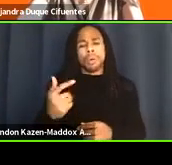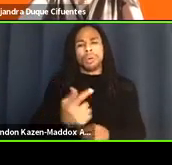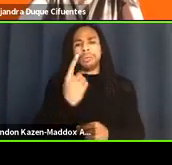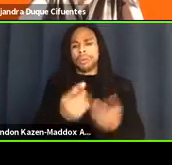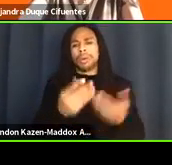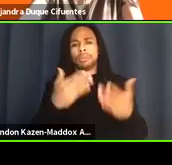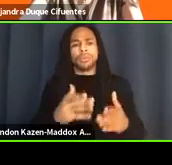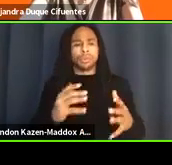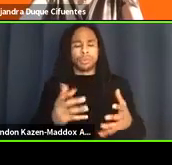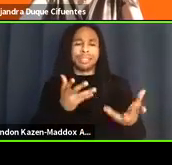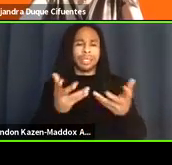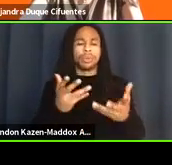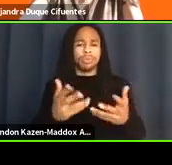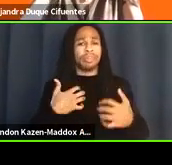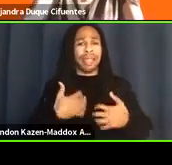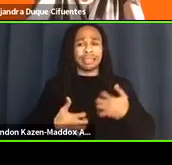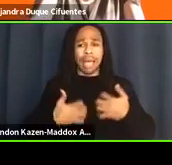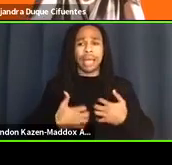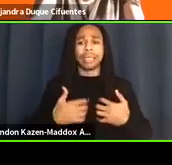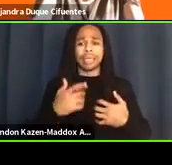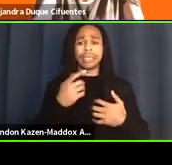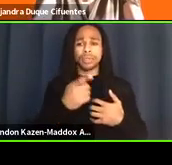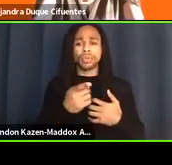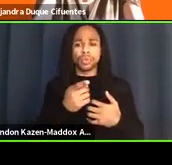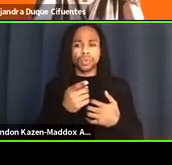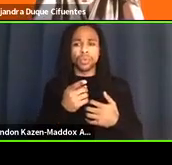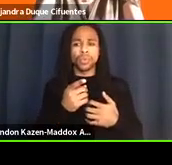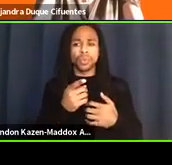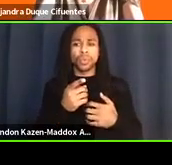How they are feeling comes across in the work they create and how they interact